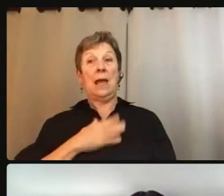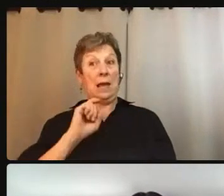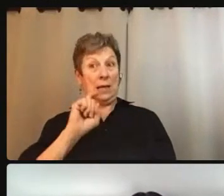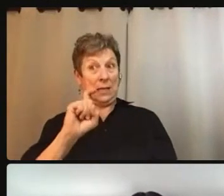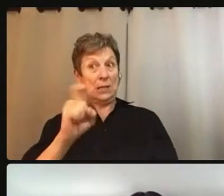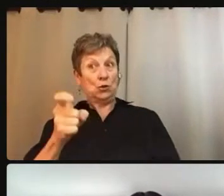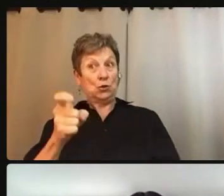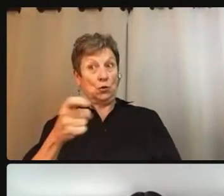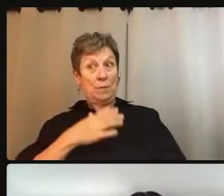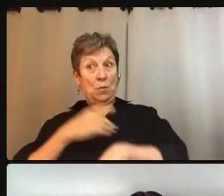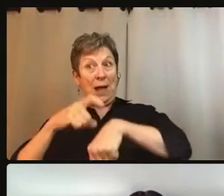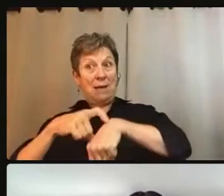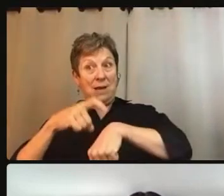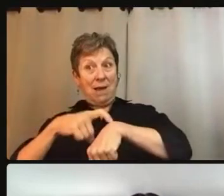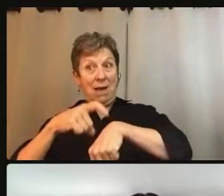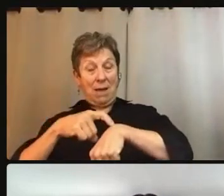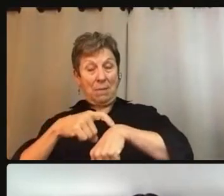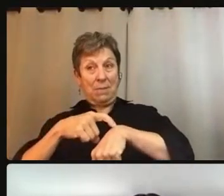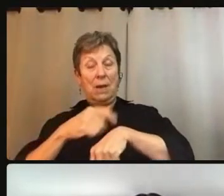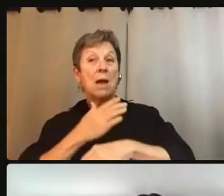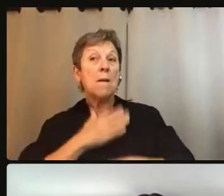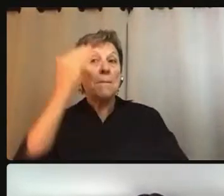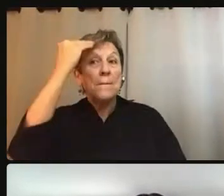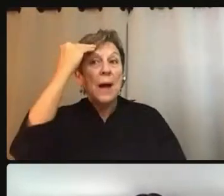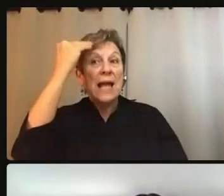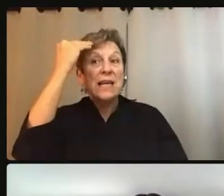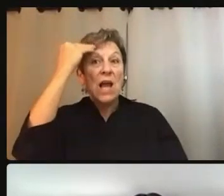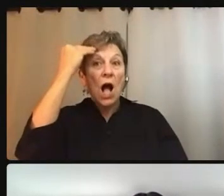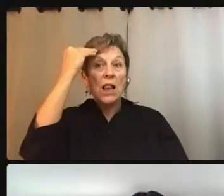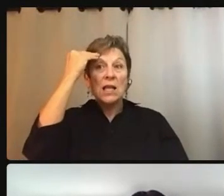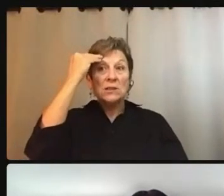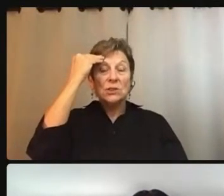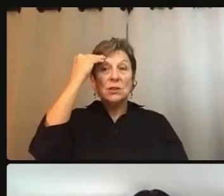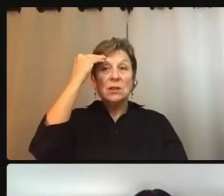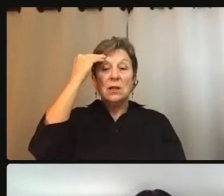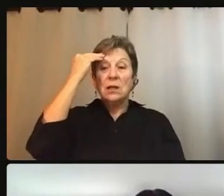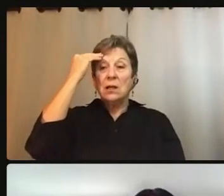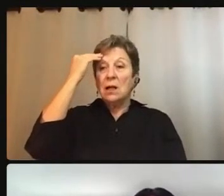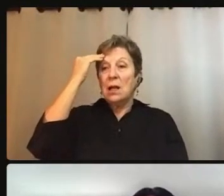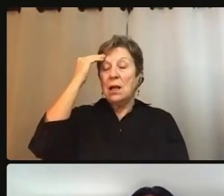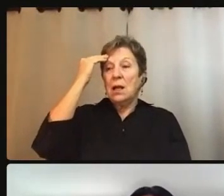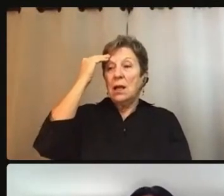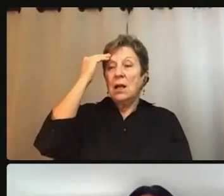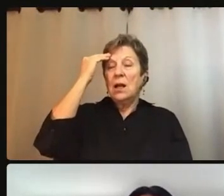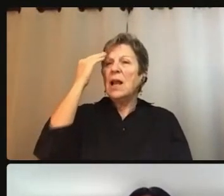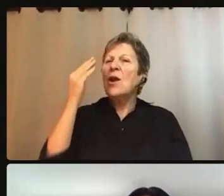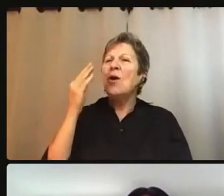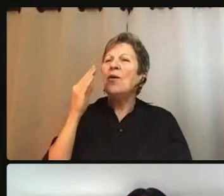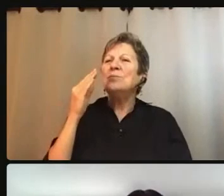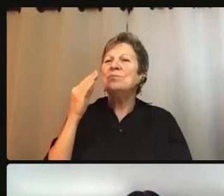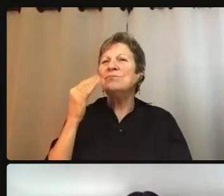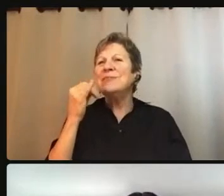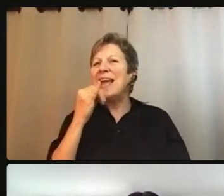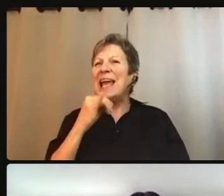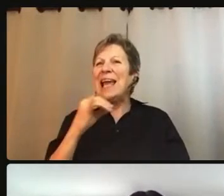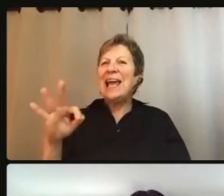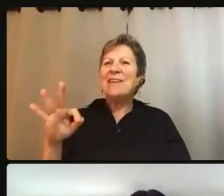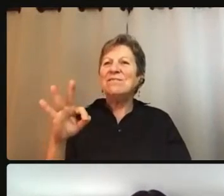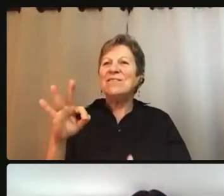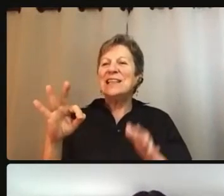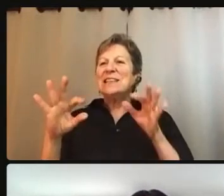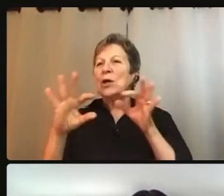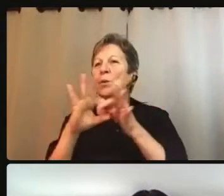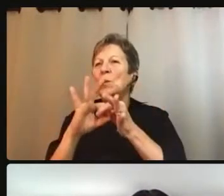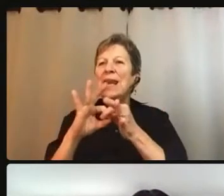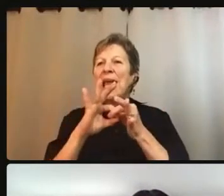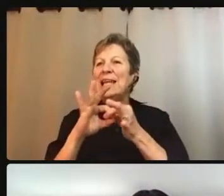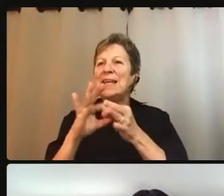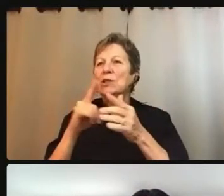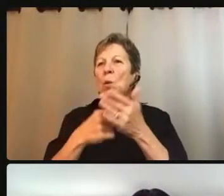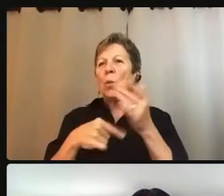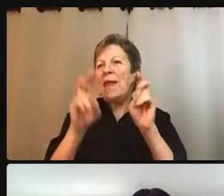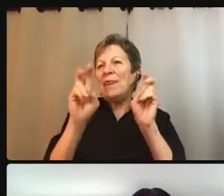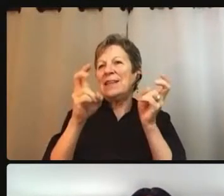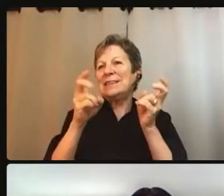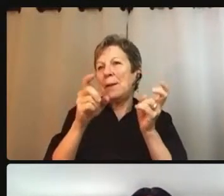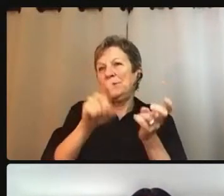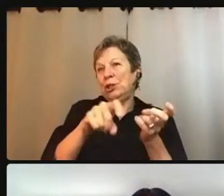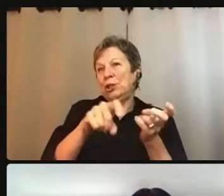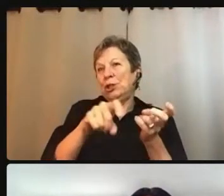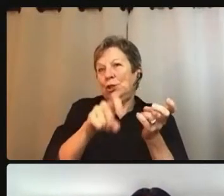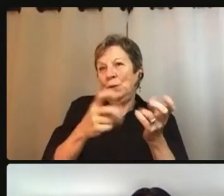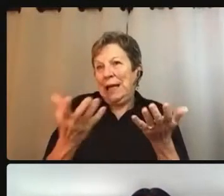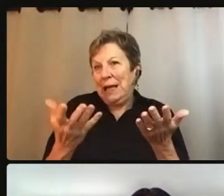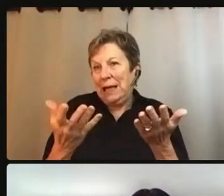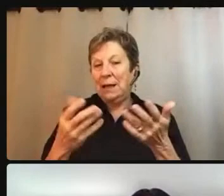WELL, I WOULD CONTRIBUTE